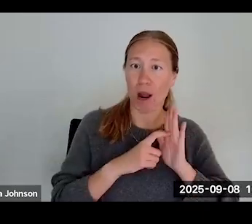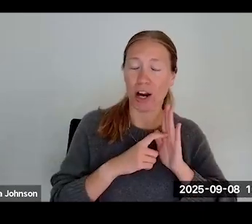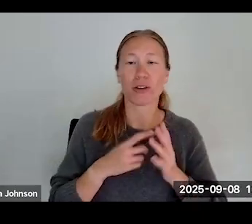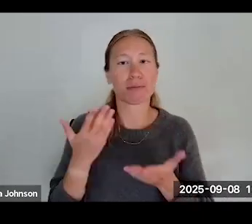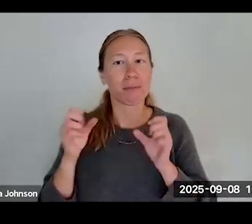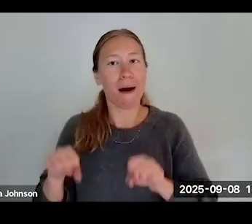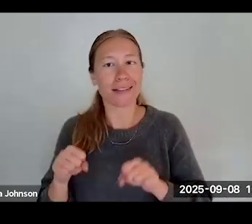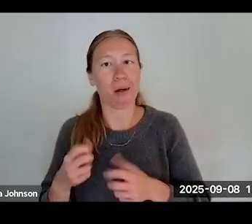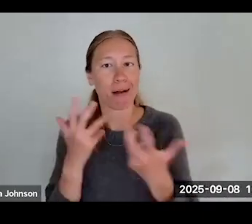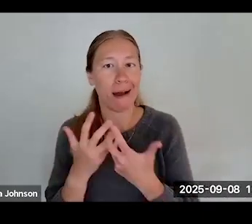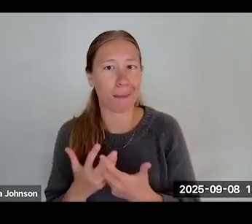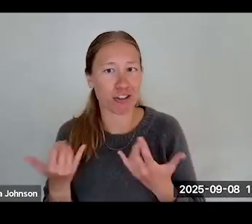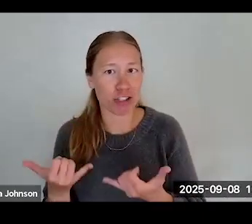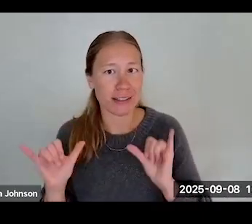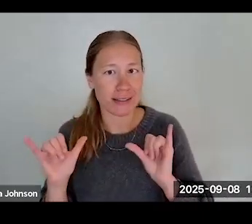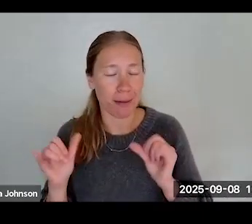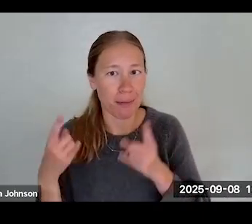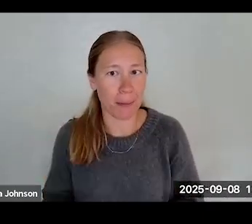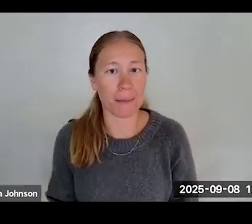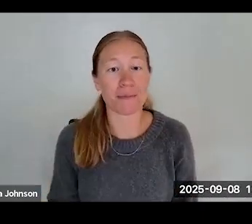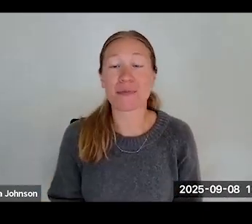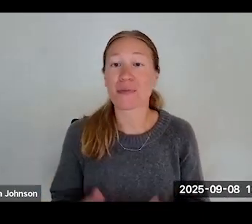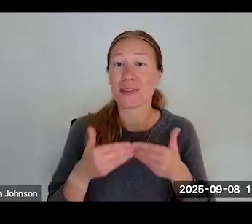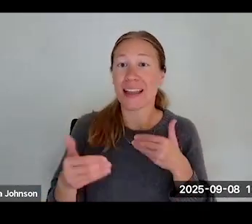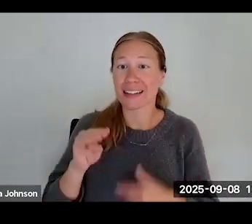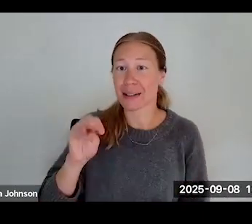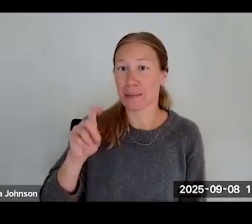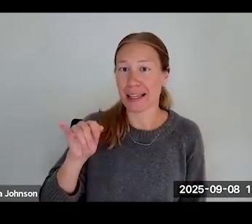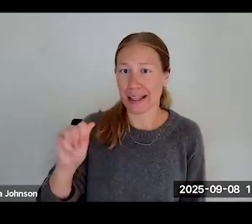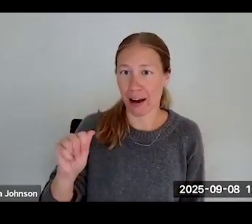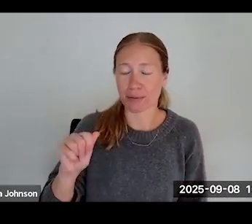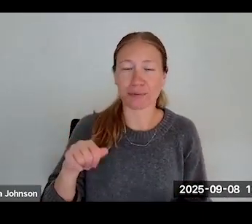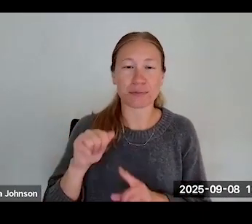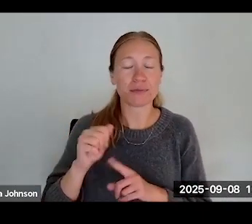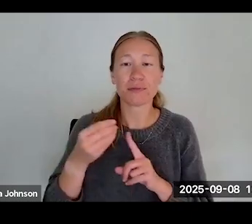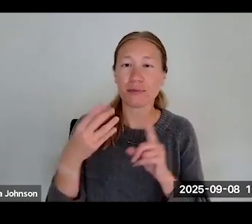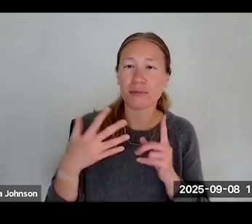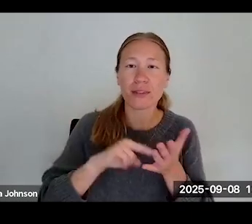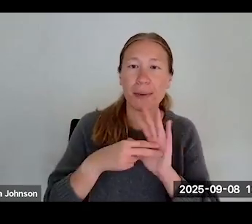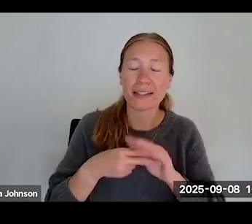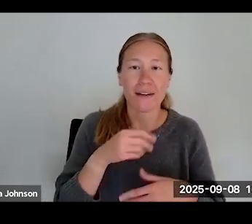Next, we'll discuss how the criteria apply to media. So media refers to video and audio content,